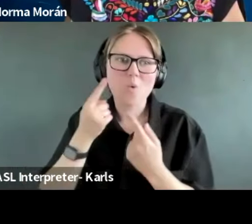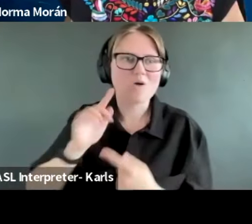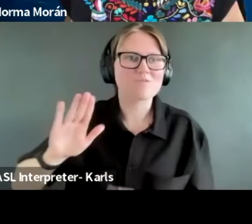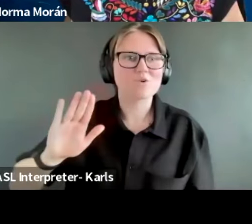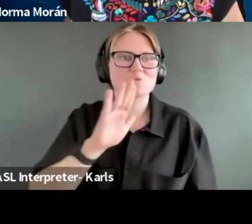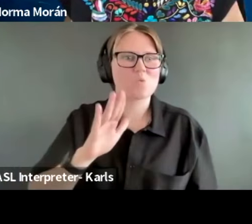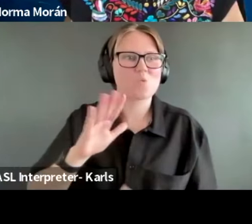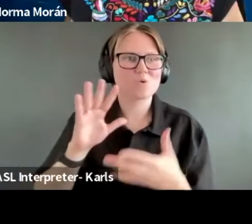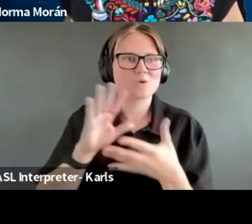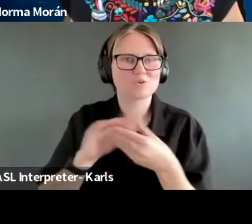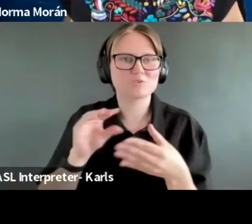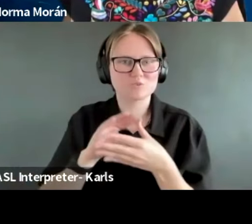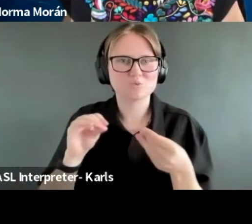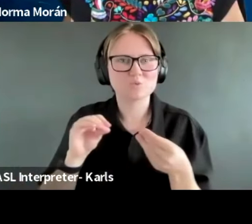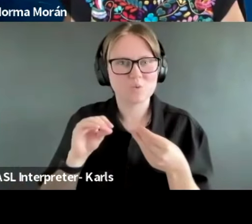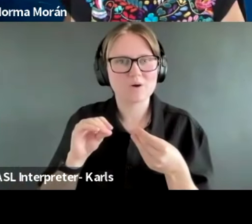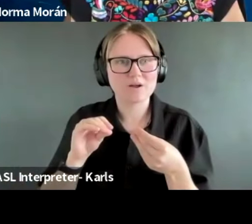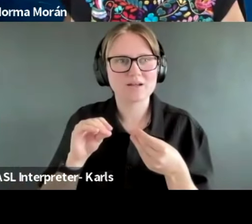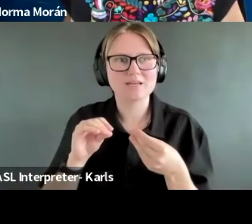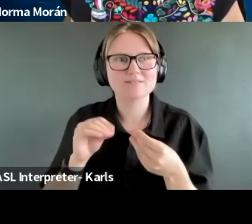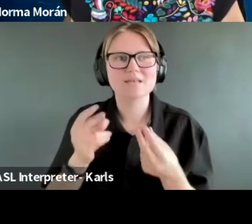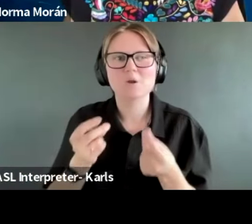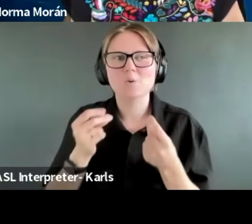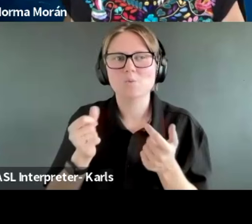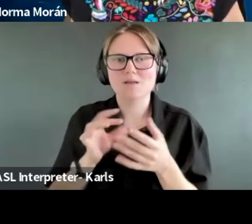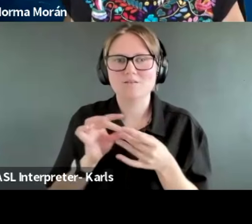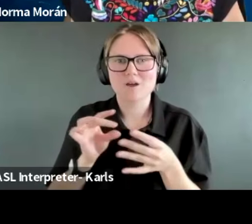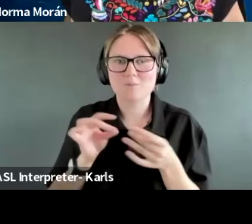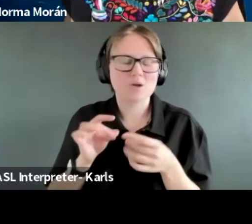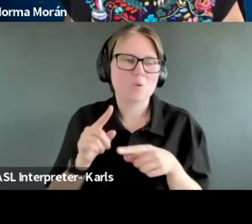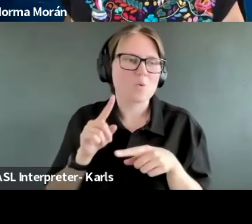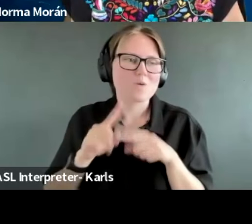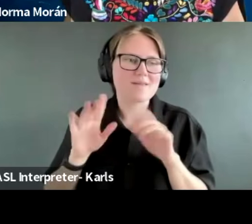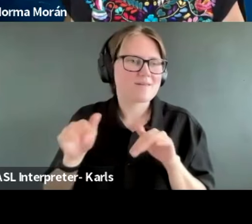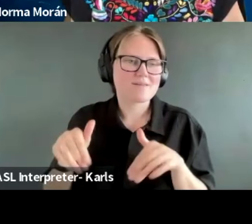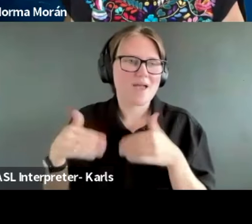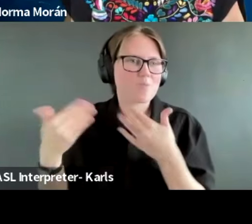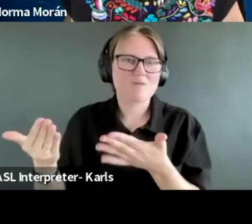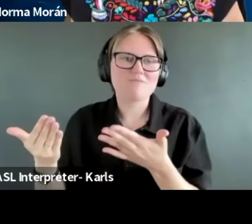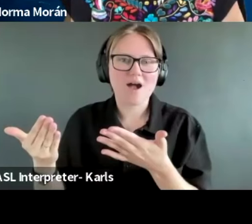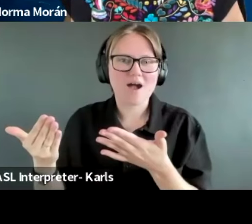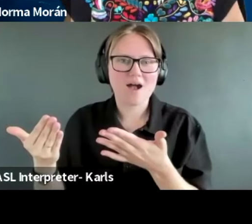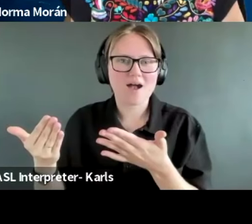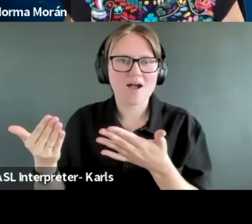A real quick note, we cannot provide continuing education